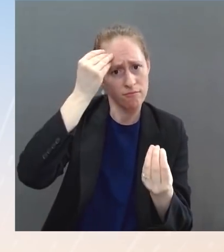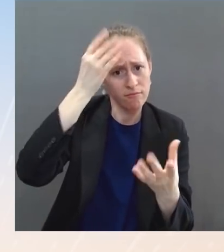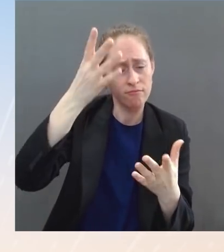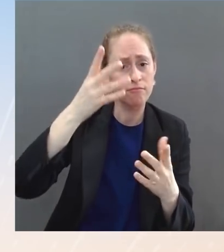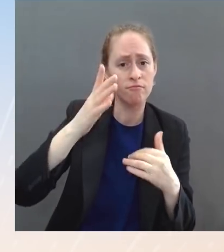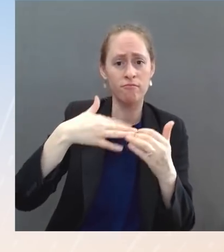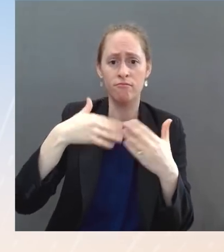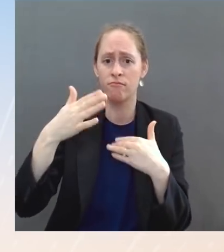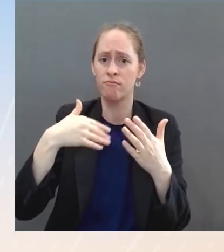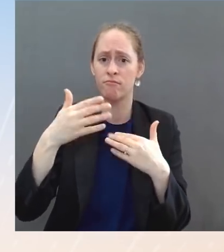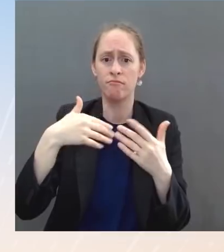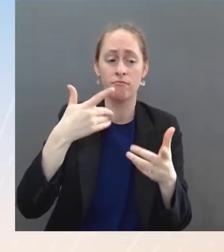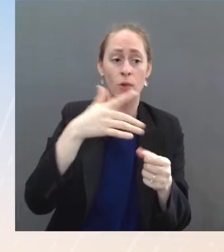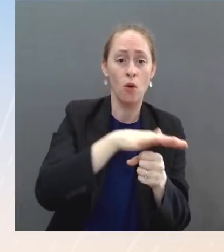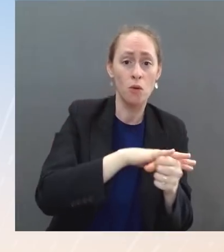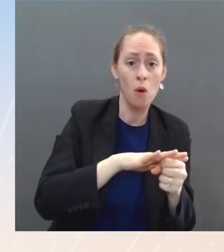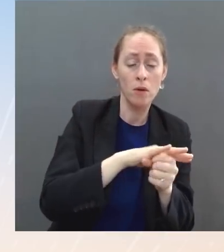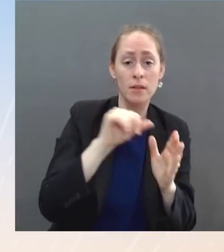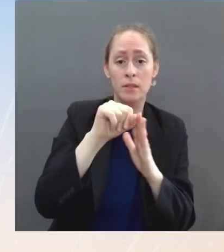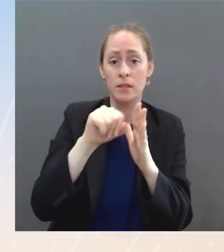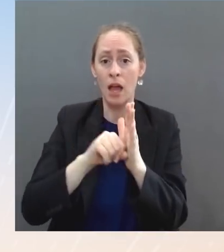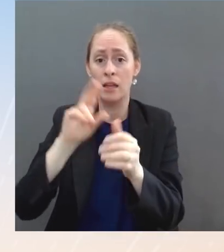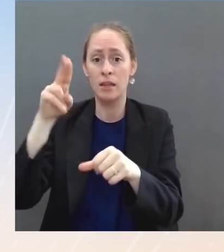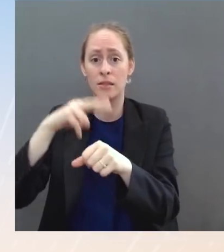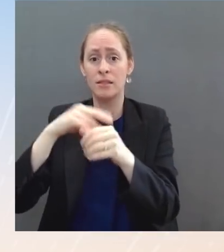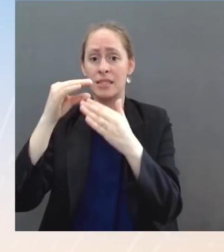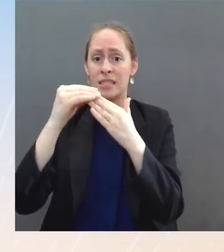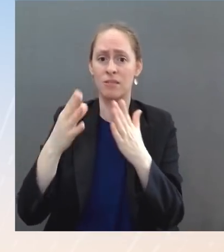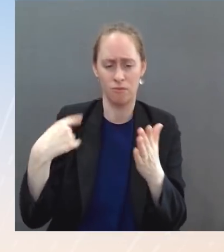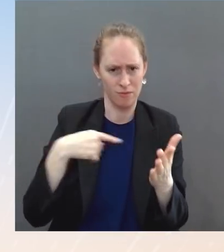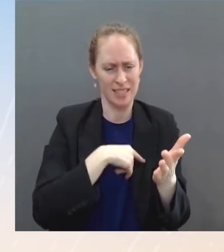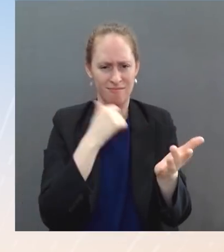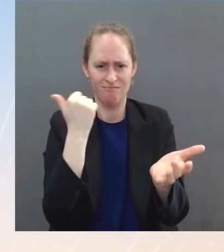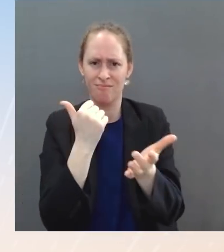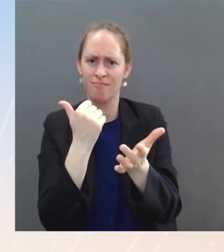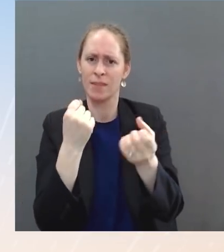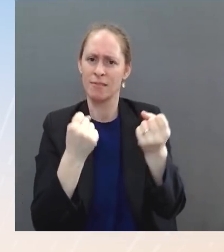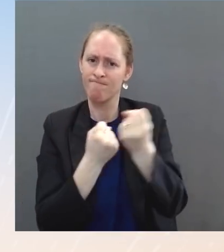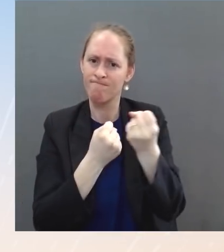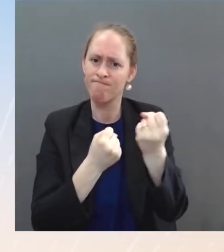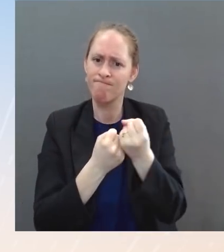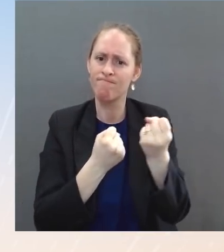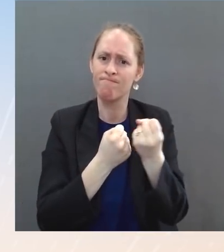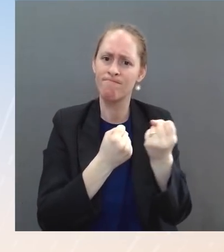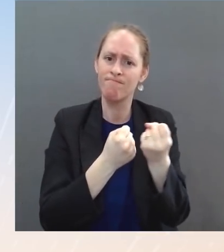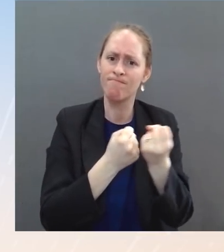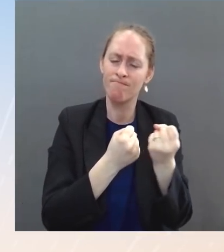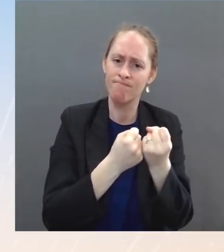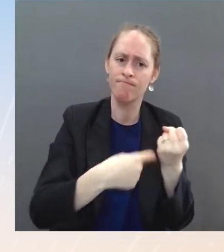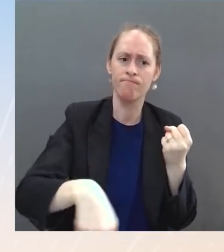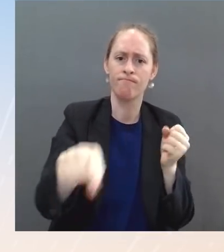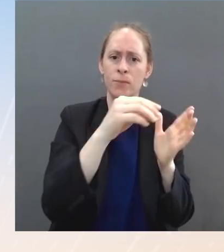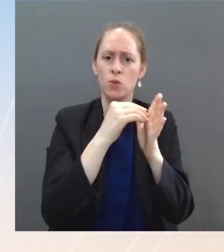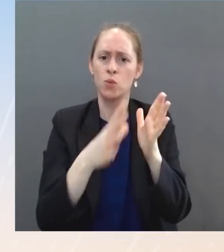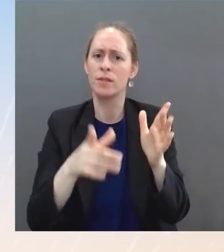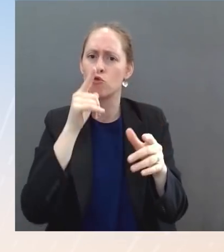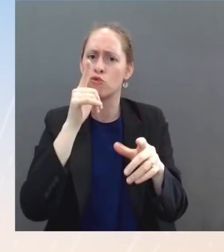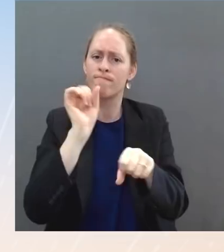to ensure that kids are treated equally in schools. And that is certainly not -- this is not a reflection of that. The Press: And so, just the last one.